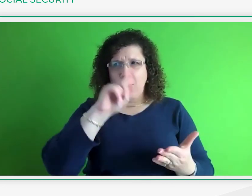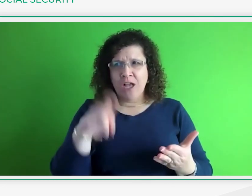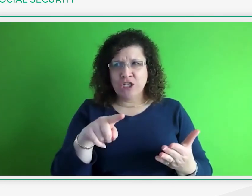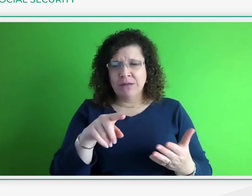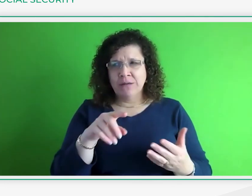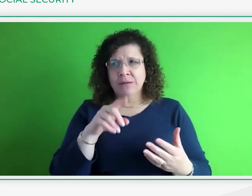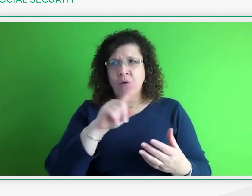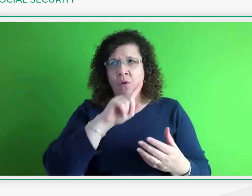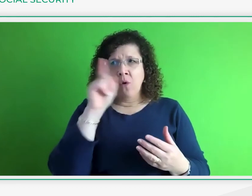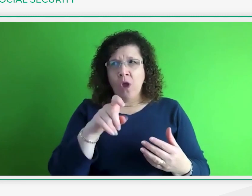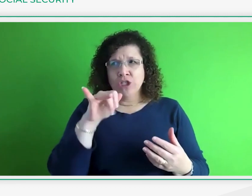clear on the first part of this question.